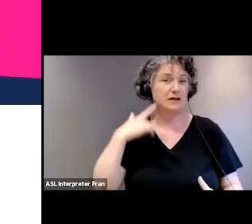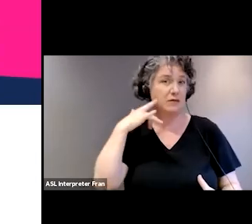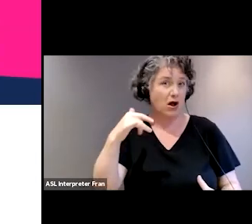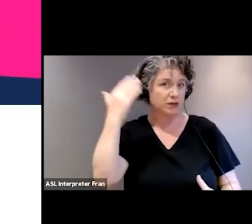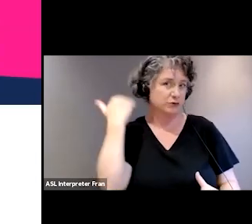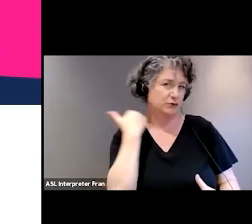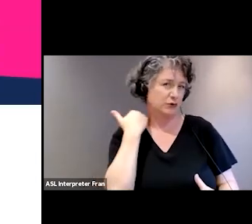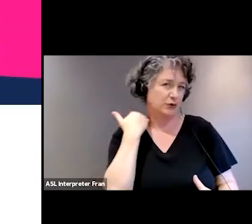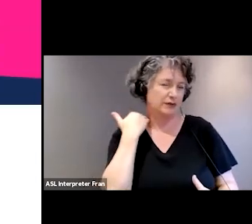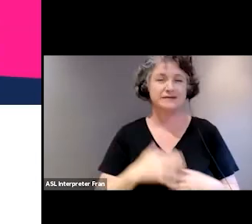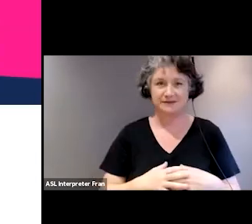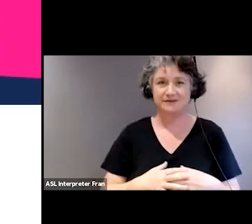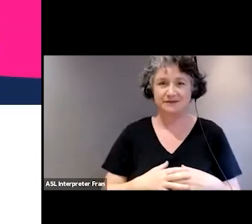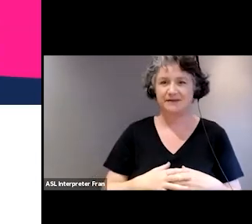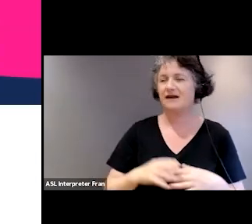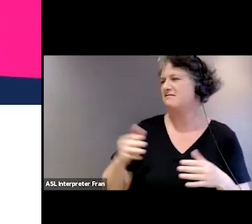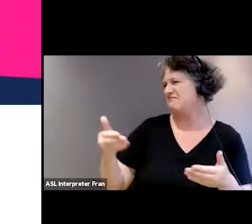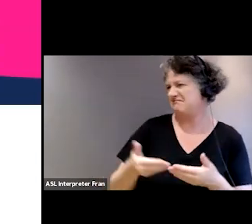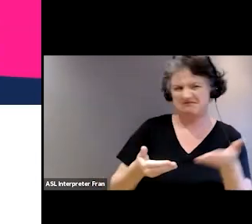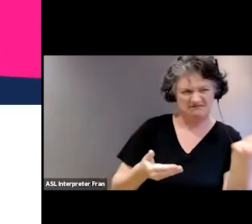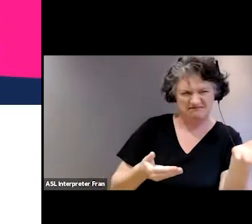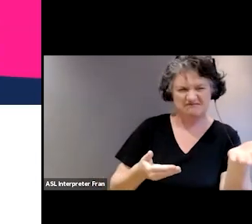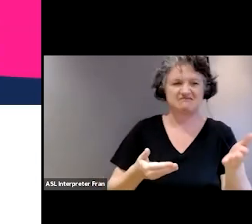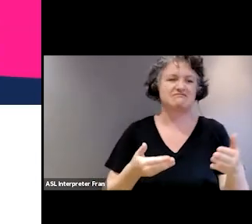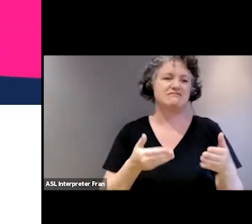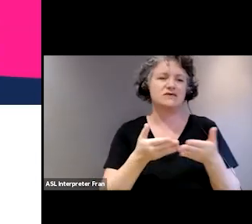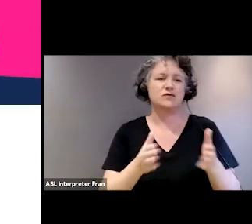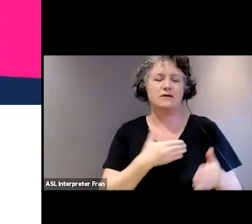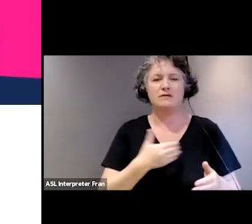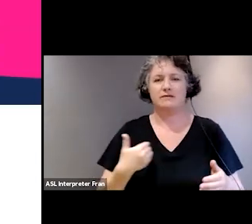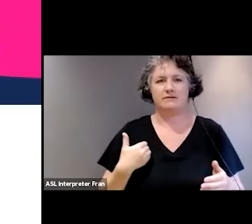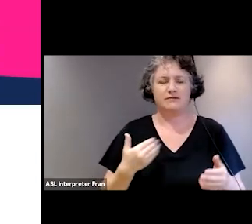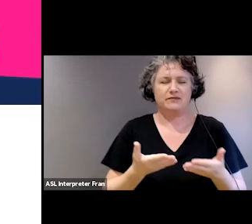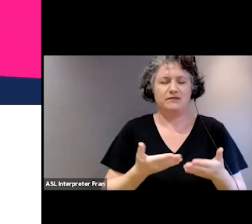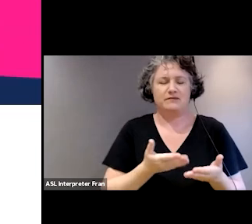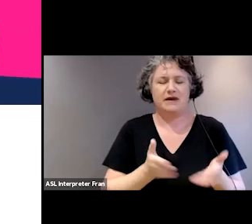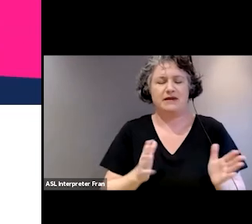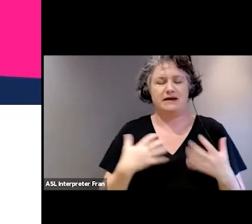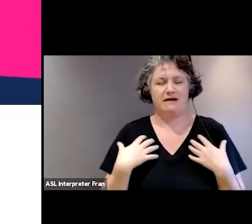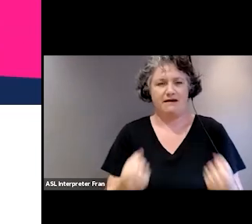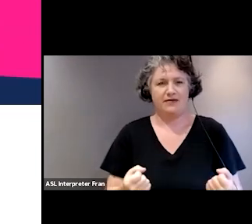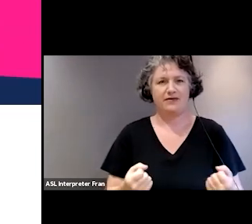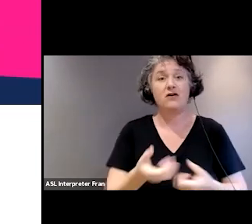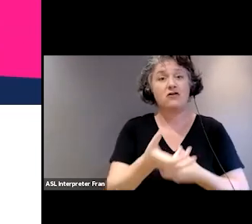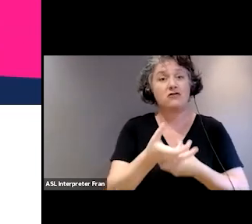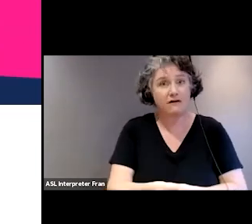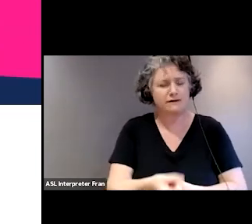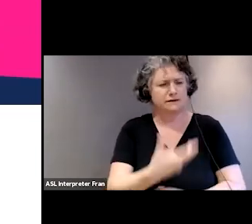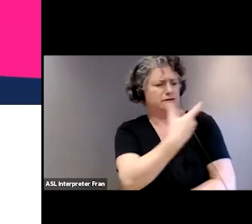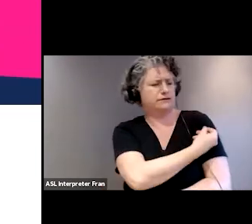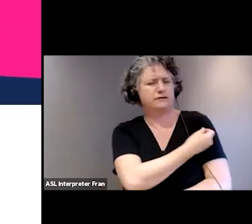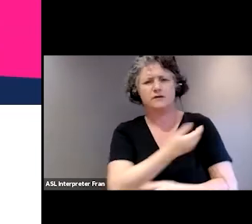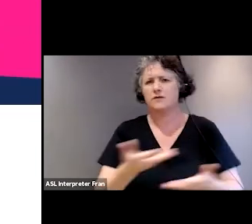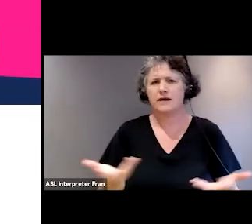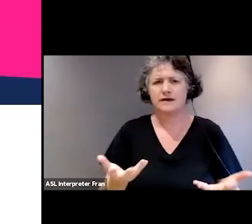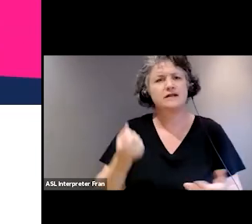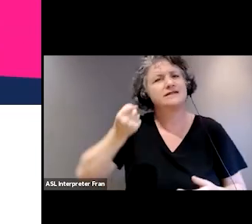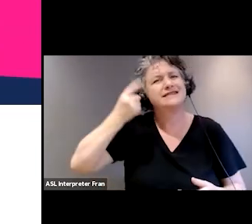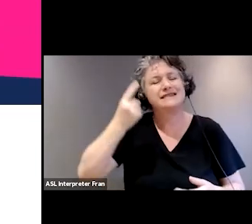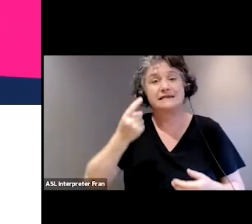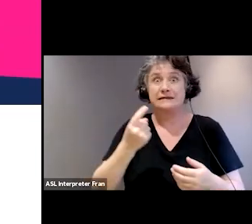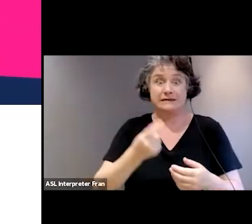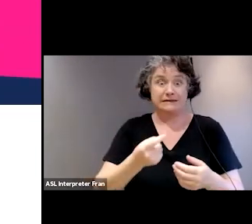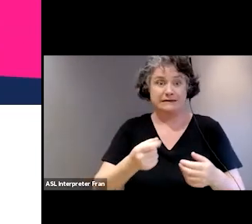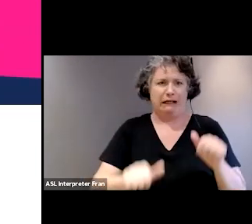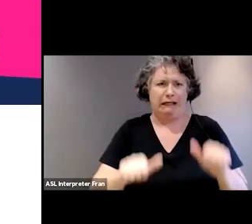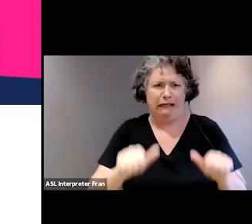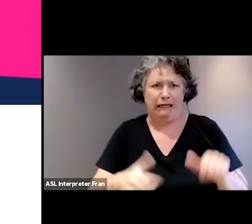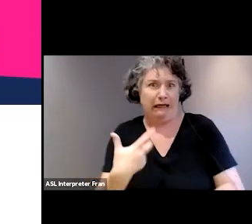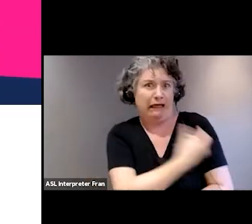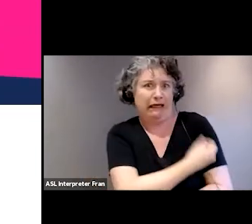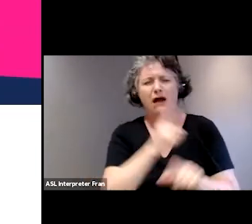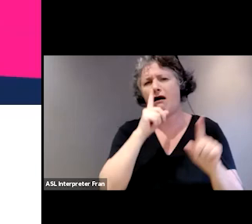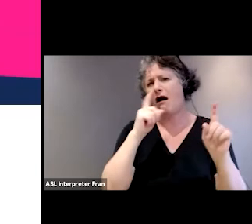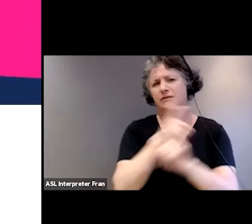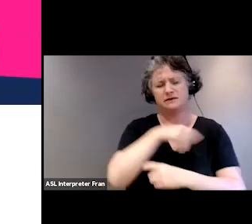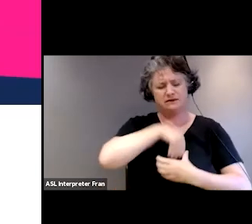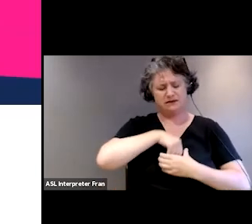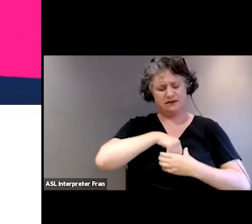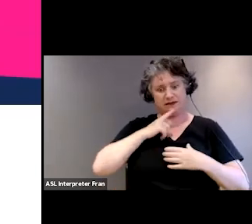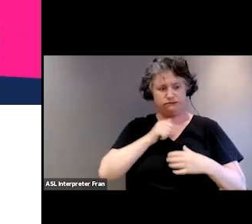shirt with glasses and I have